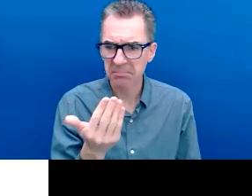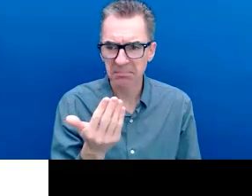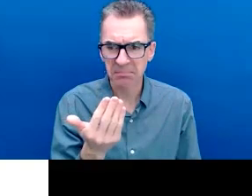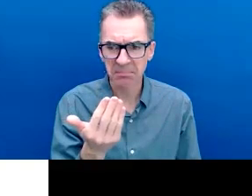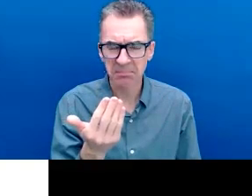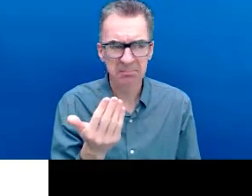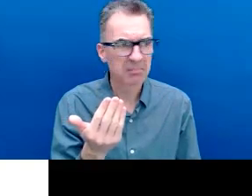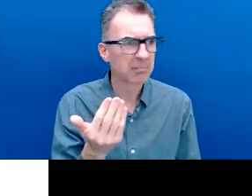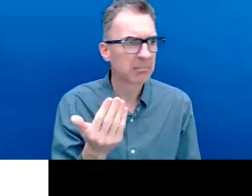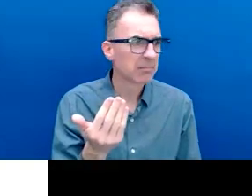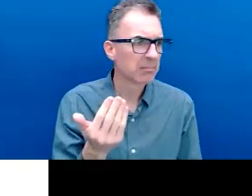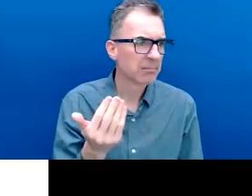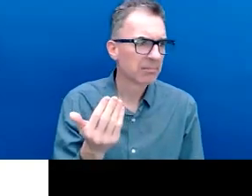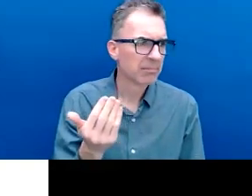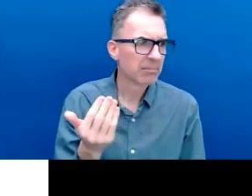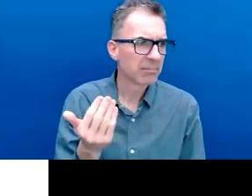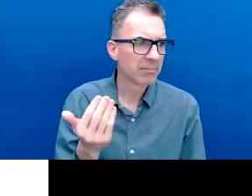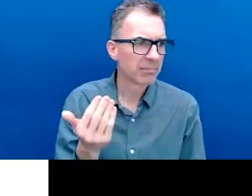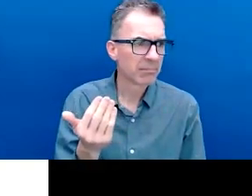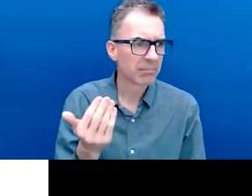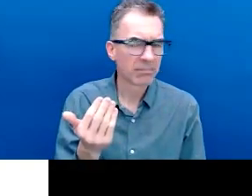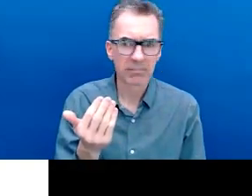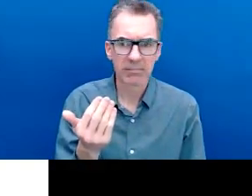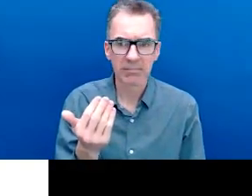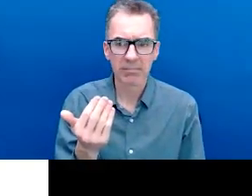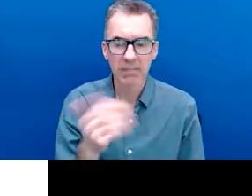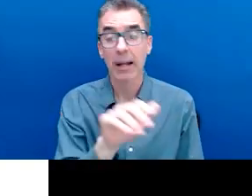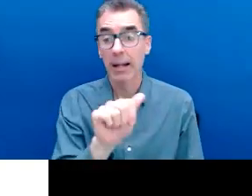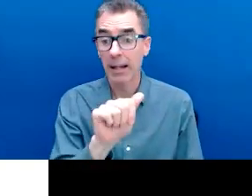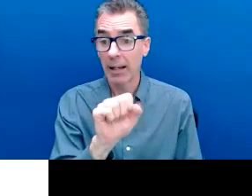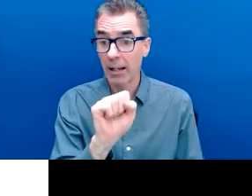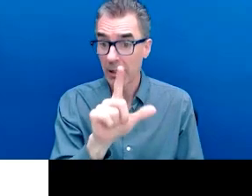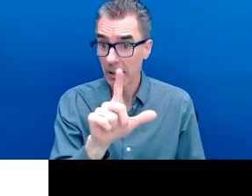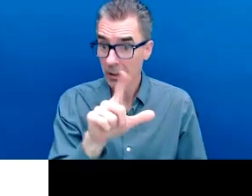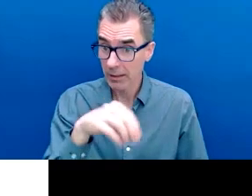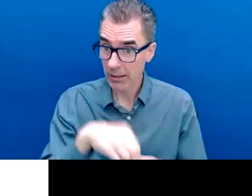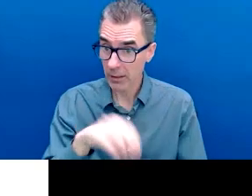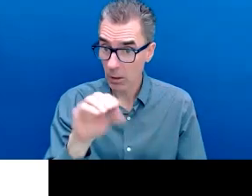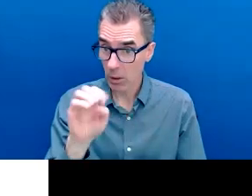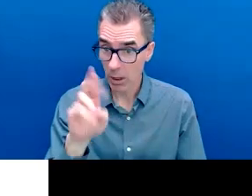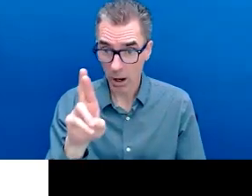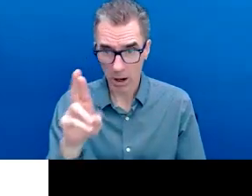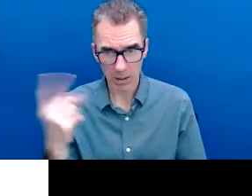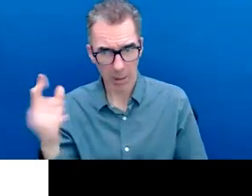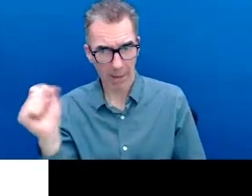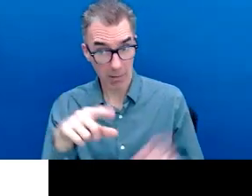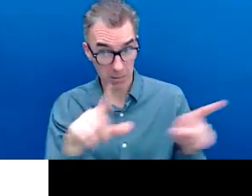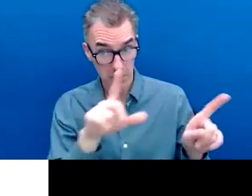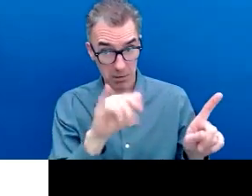ASL and OER, Linda, do you want to.